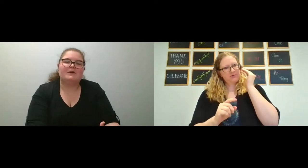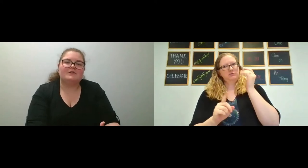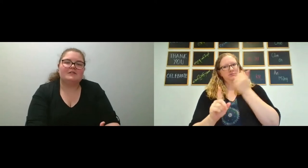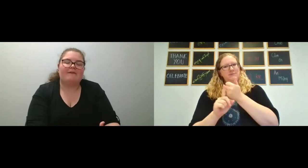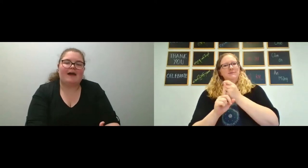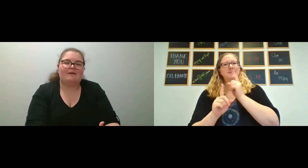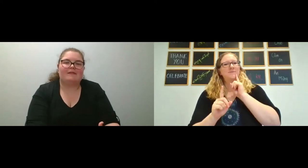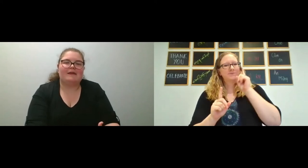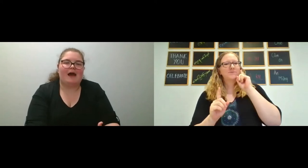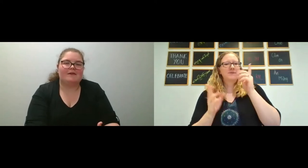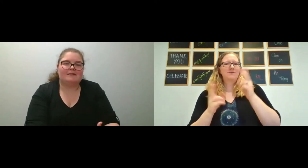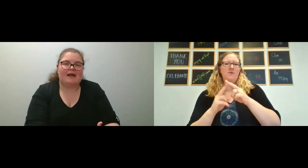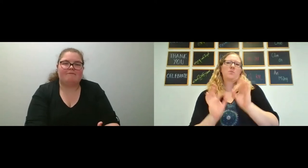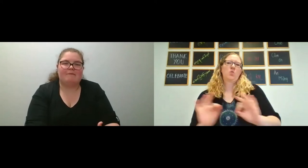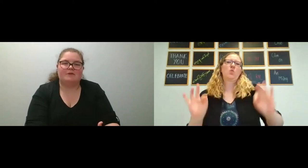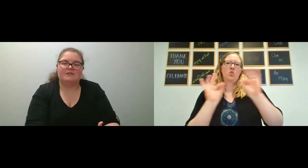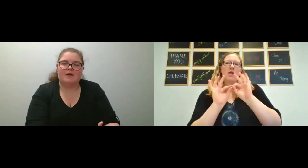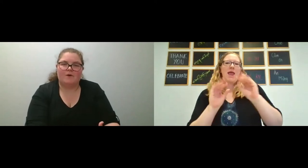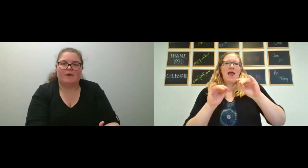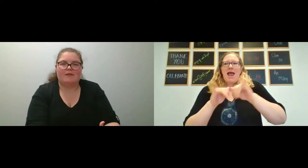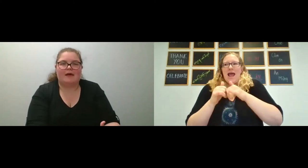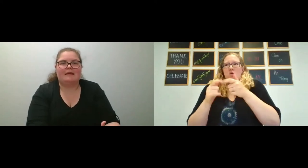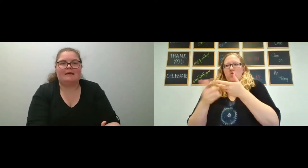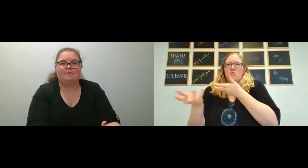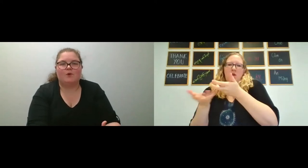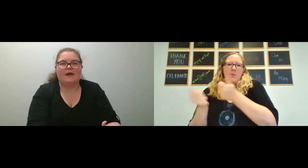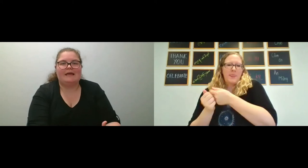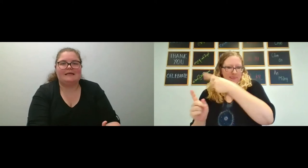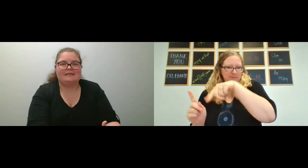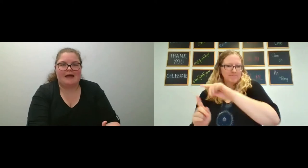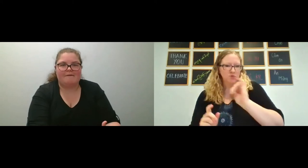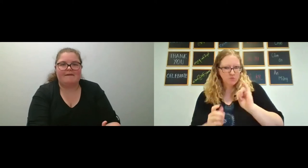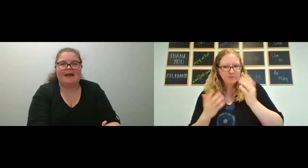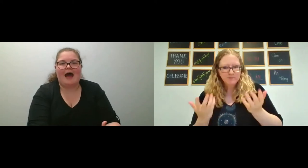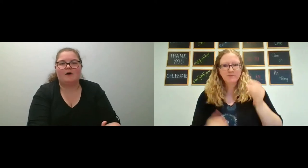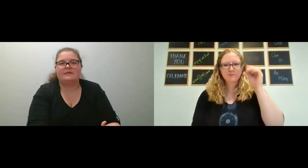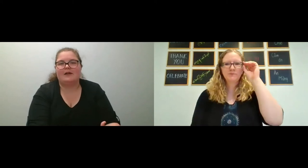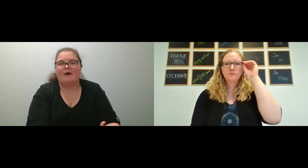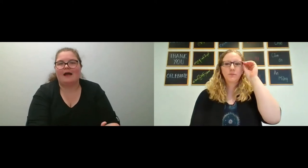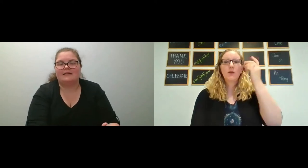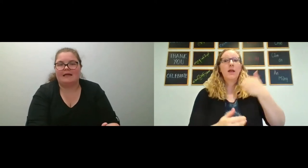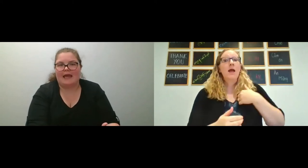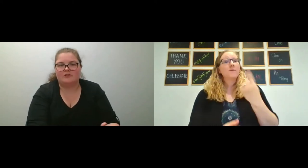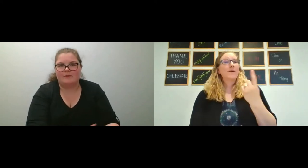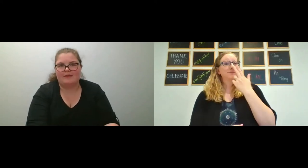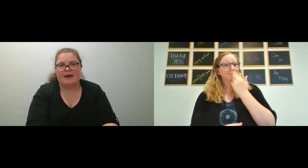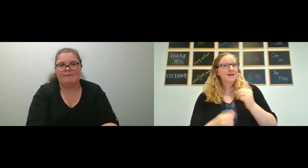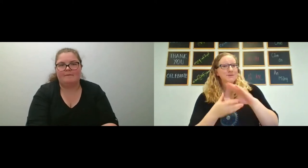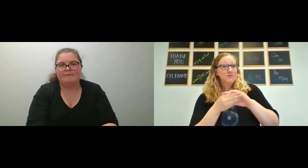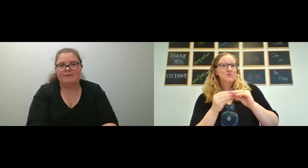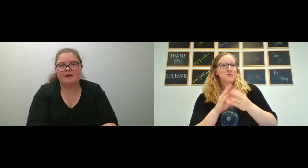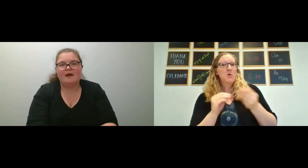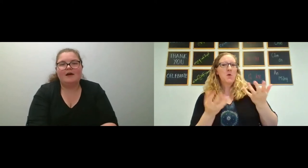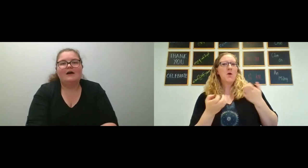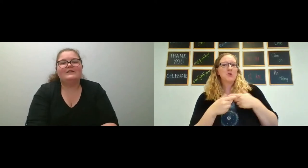So it's just vital that the other staff members know that the employee is Deaf and how to interact and engage with them.